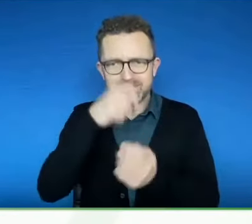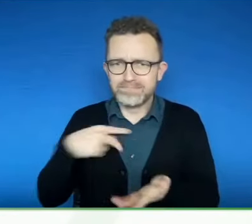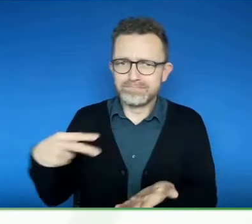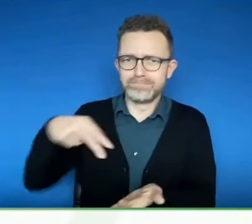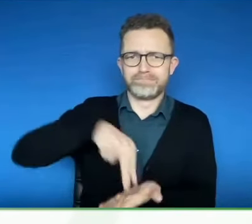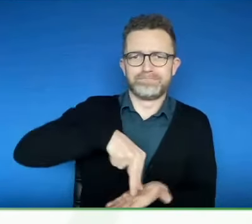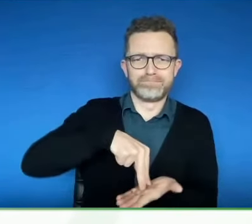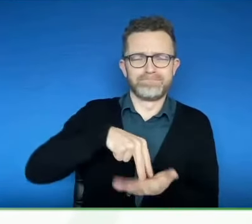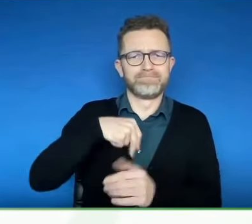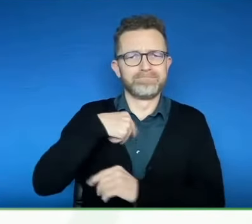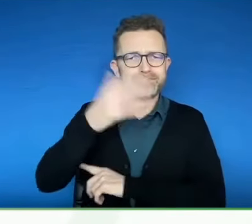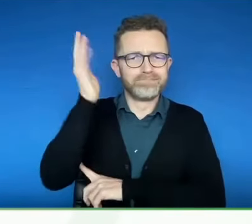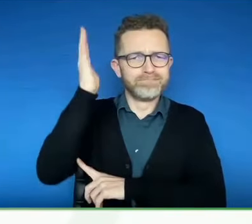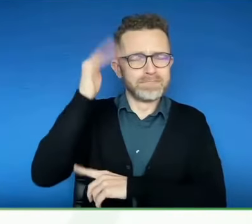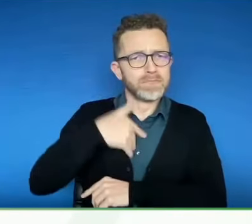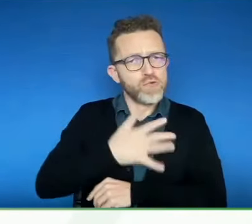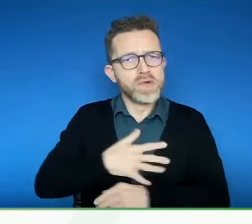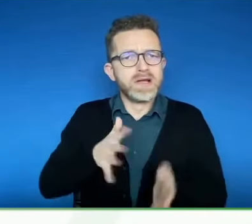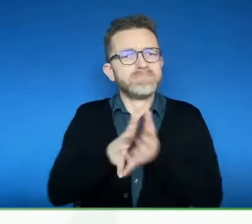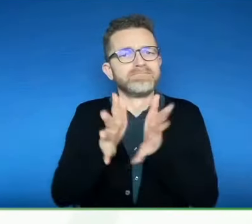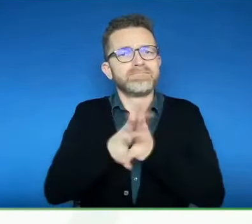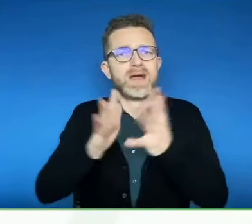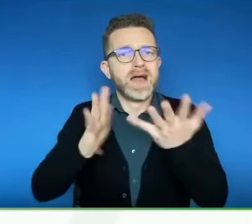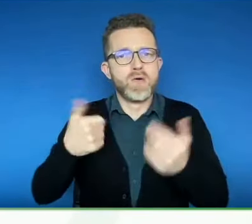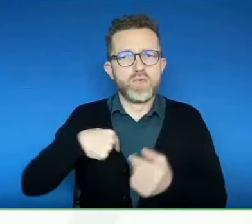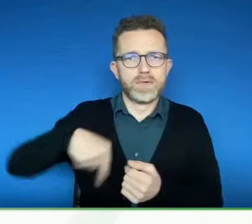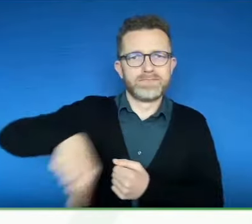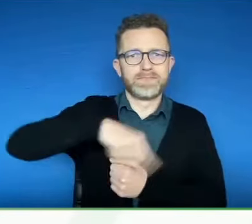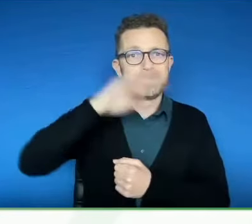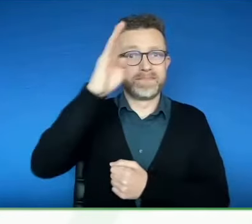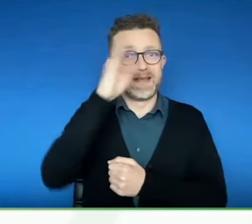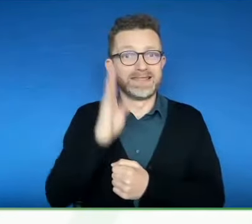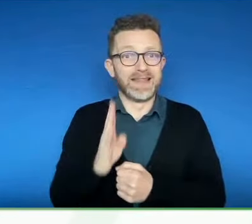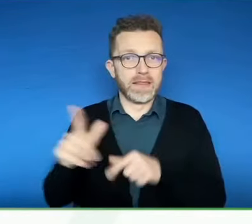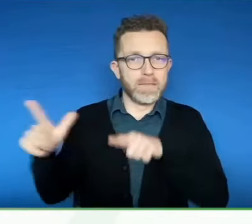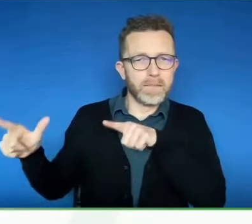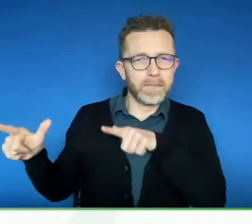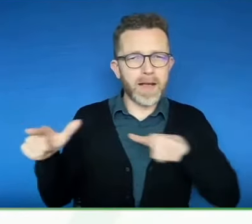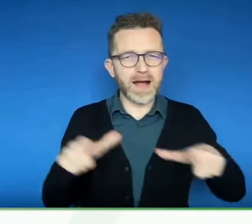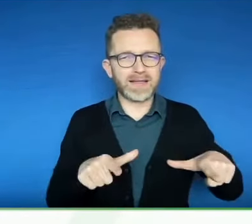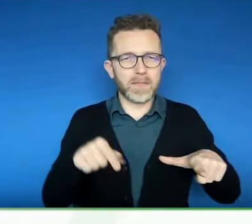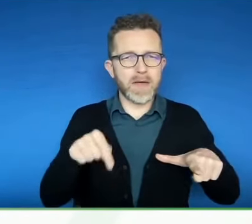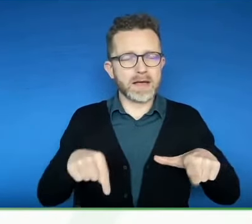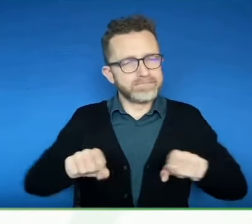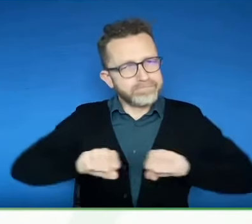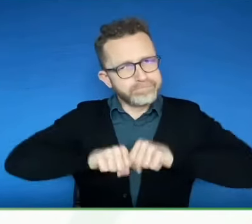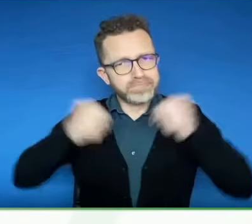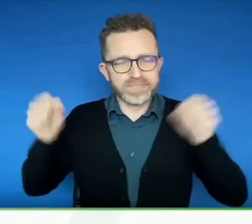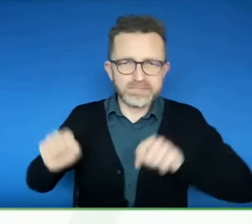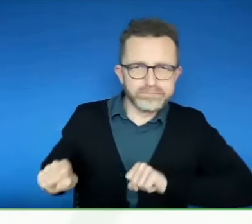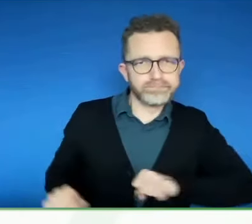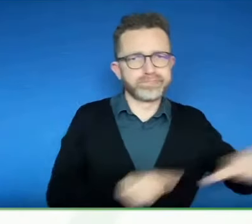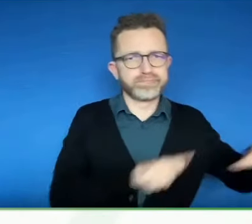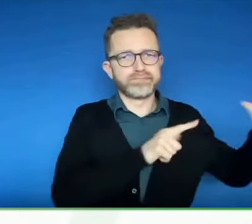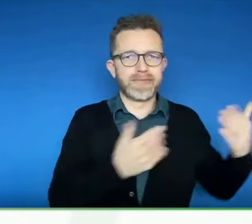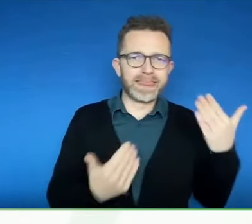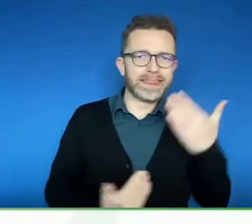So, on these two pictures you see groups of people with intellectual disability from our project.